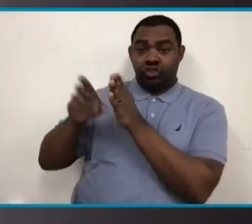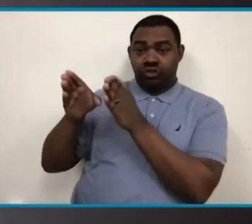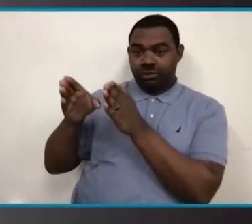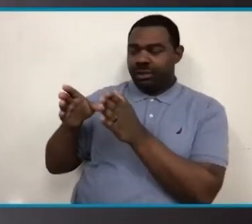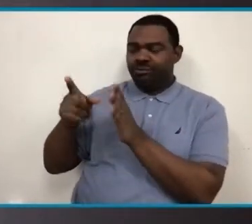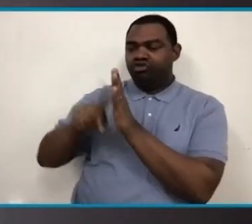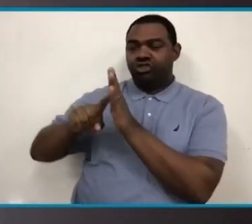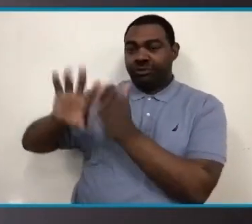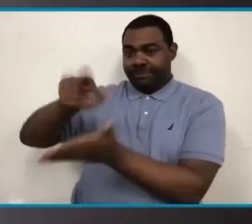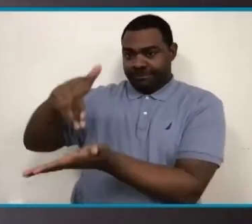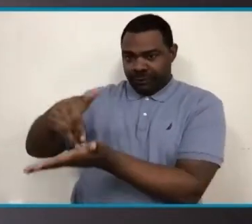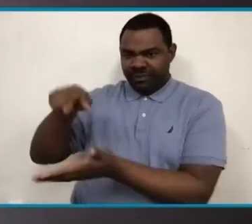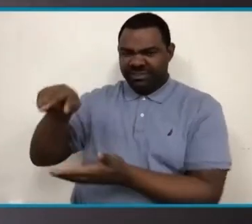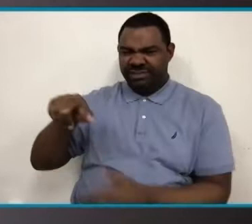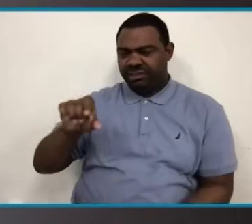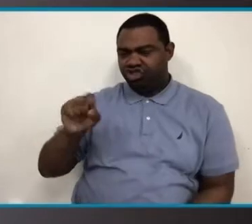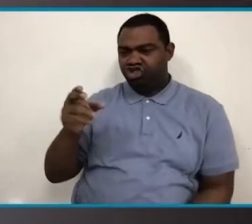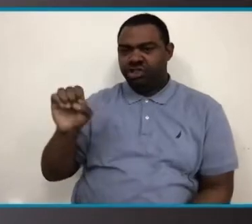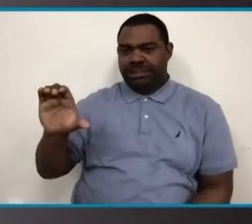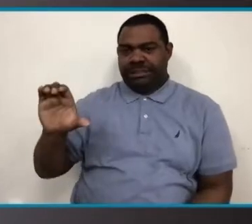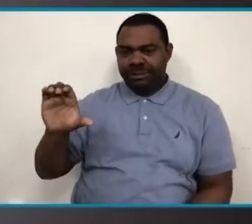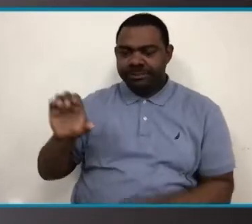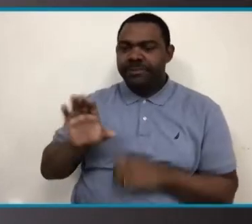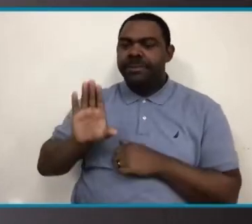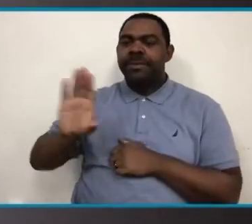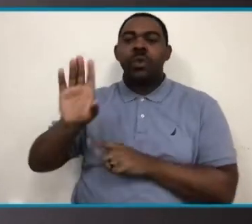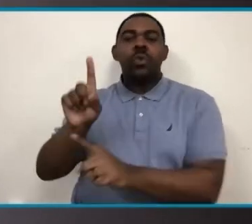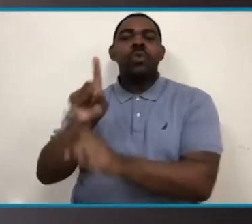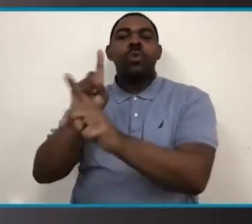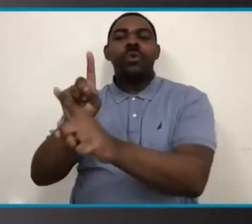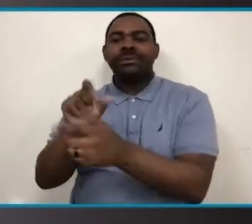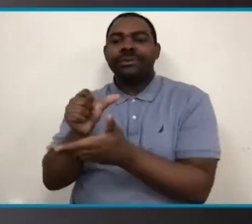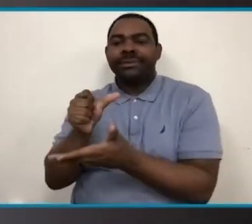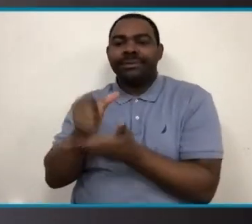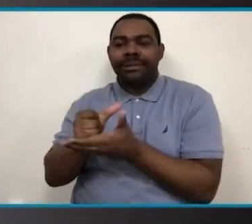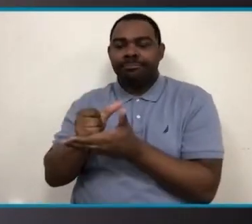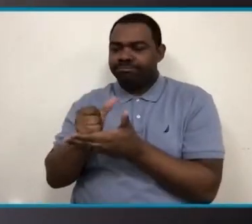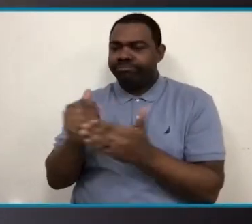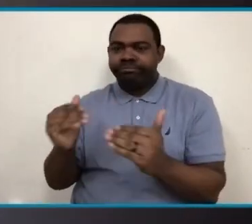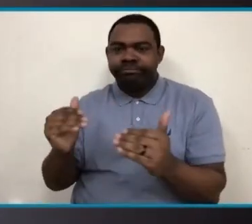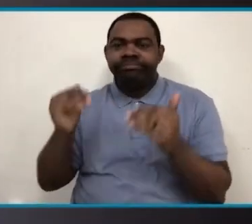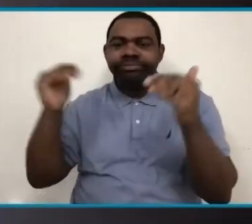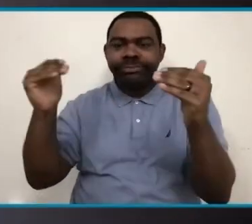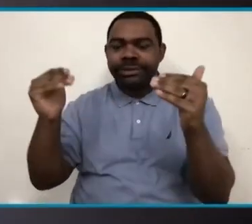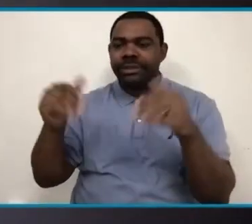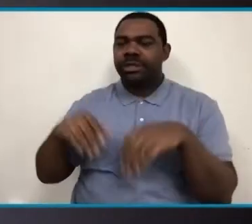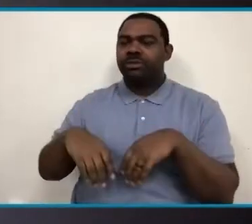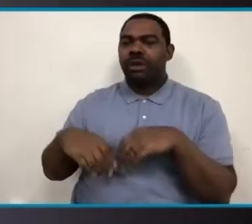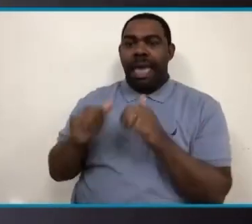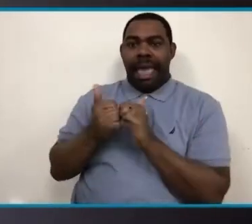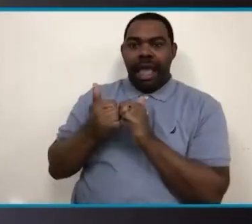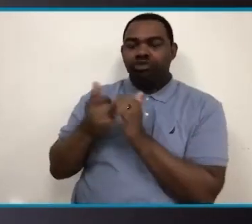is to advance healthcare through technology, and there's a focus right now on telehealth as well as on chronic pain.